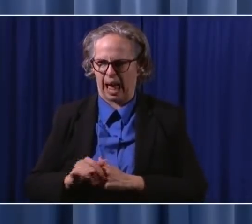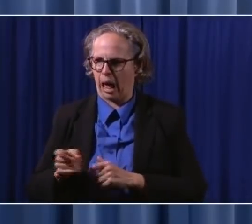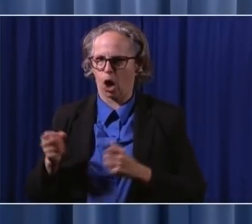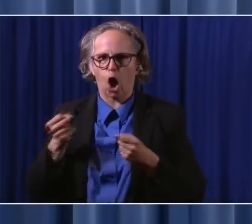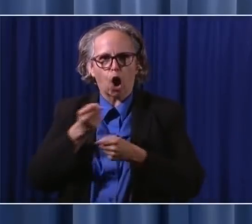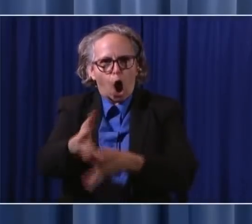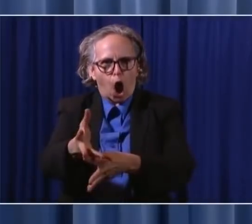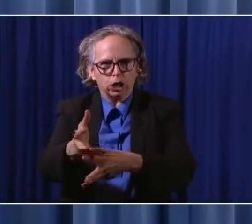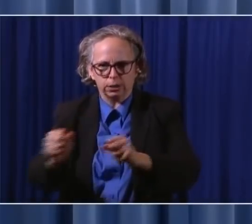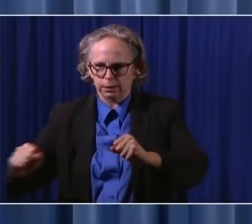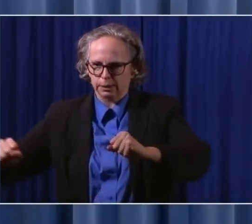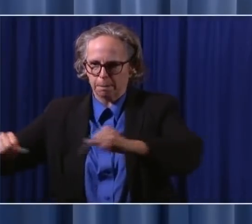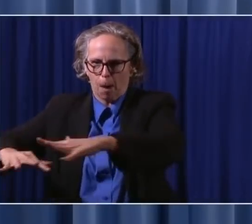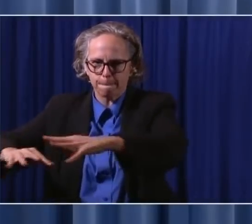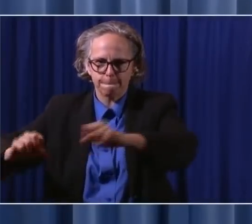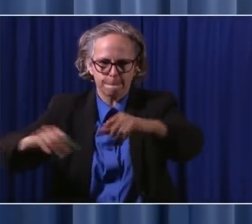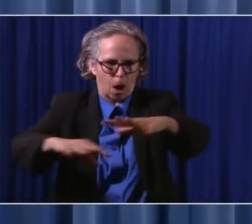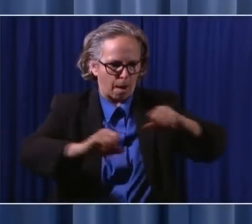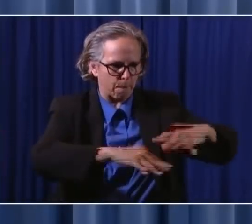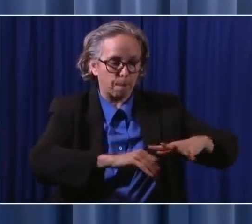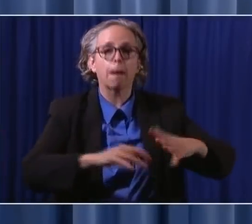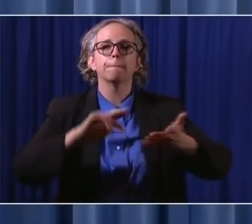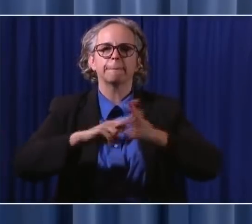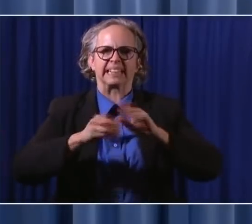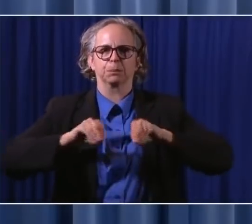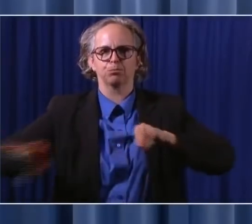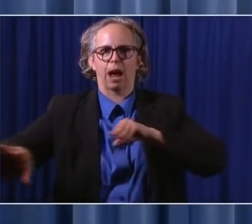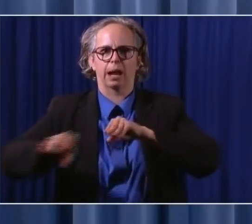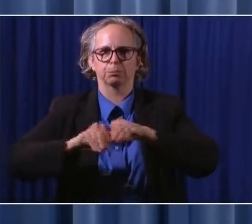WAS. THEY TOLD ME PRETTY MUCH THE FOLLOWING. SPREADING A LARGE FAMILY GATHERINGS, BIRTHDAY PARTIES,